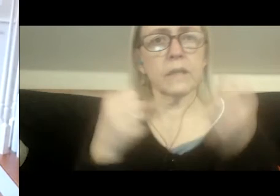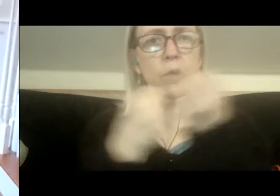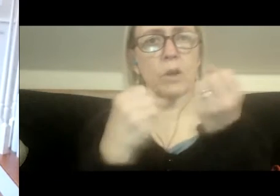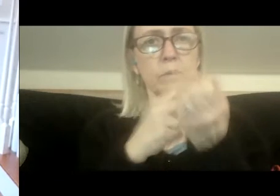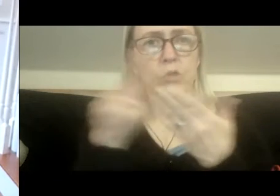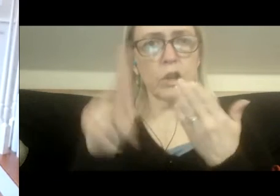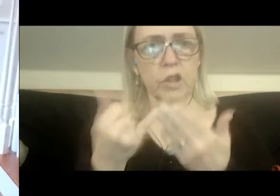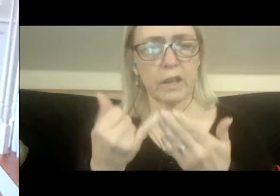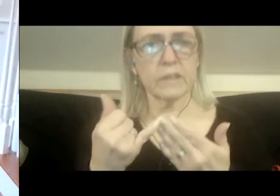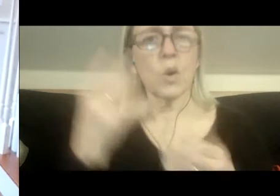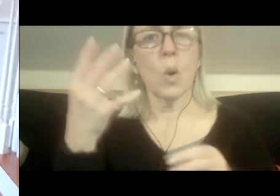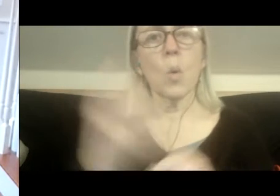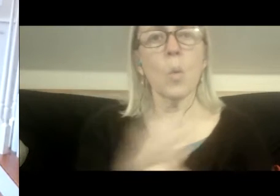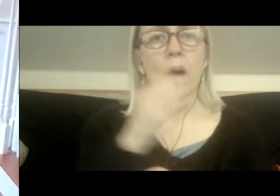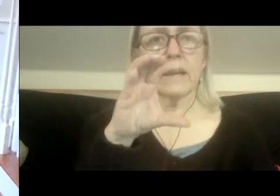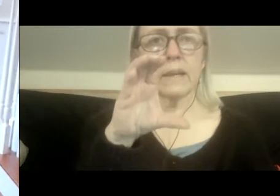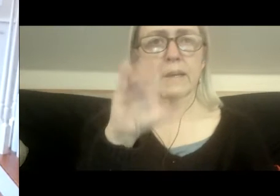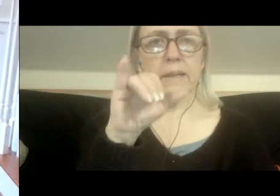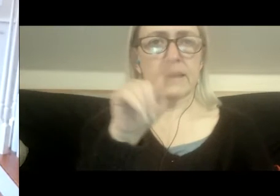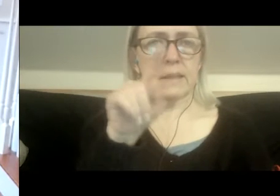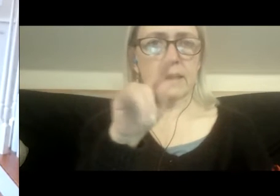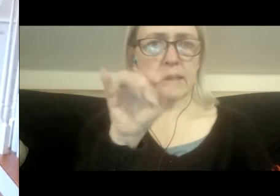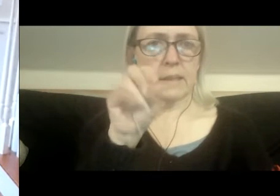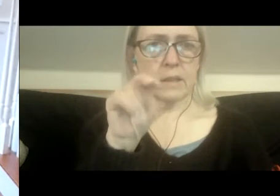going above and beyond her role in her department's DIAP group.